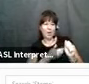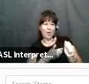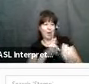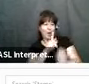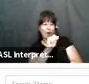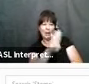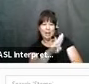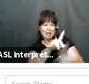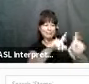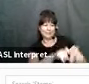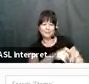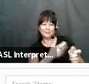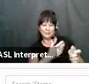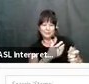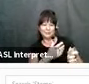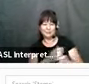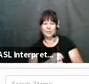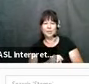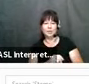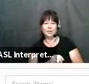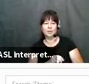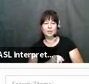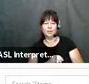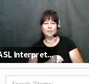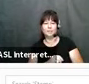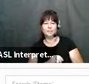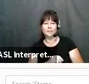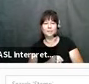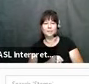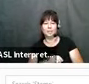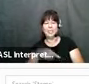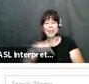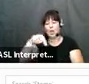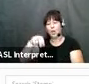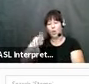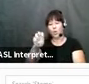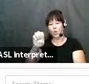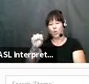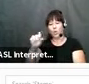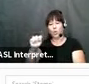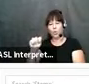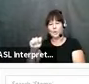Even when Quest Lab had a very slow turnaround time of seven